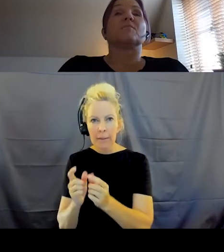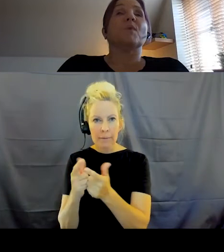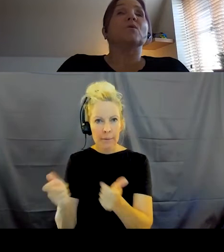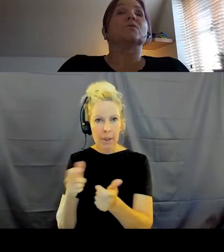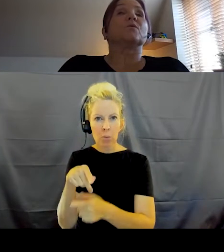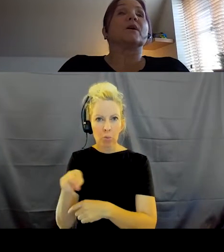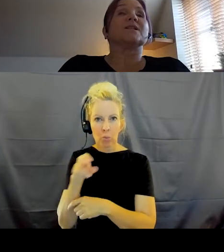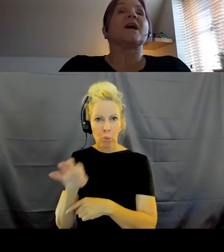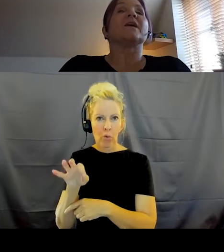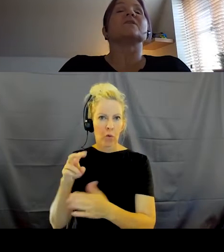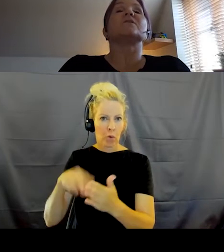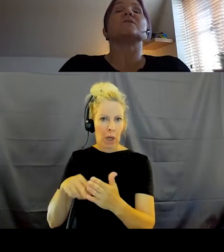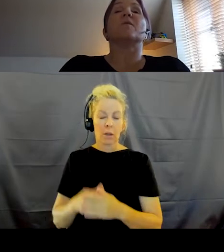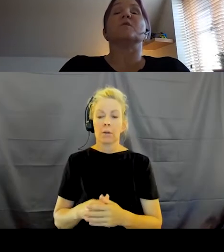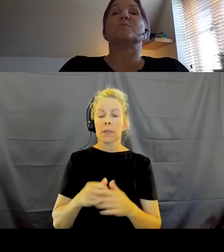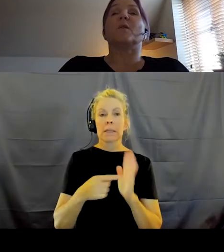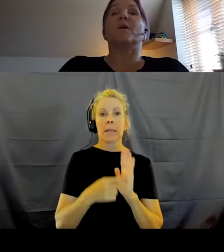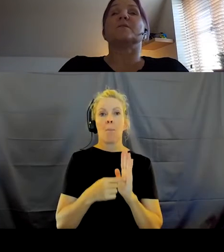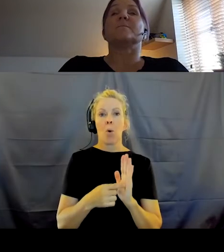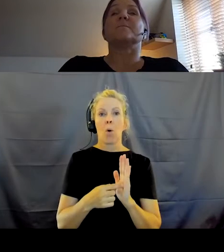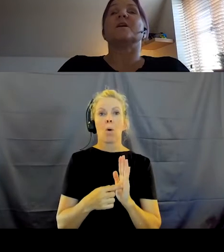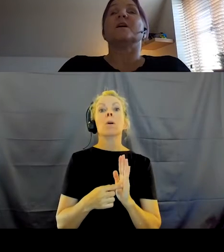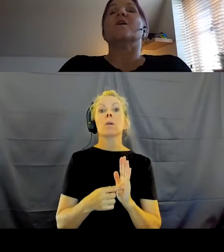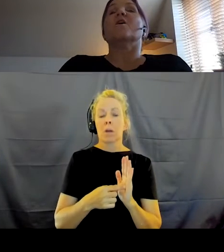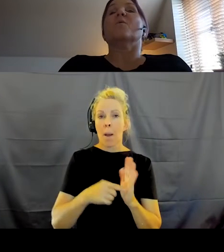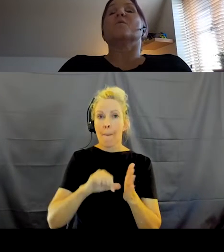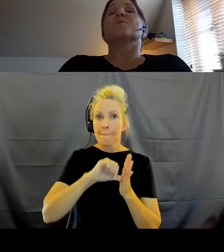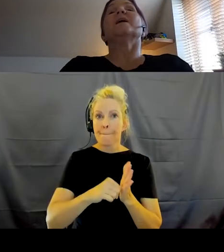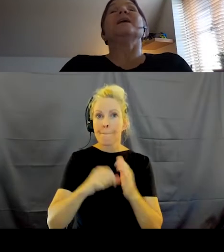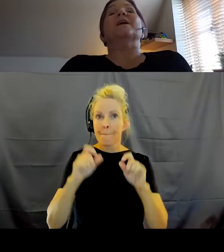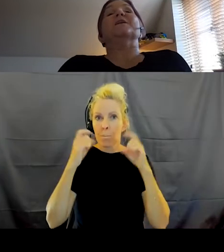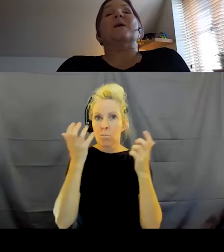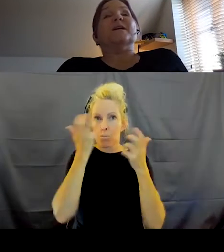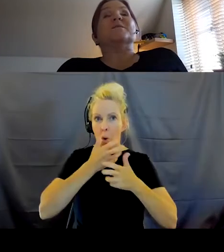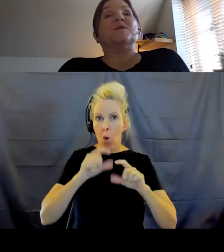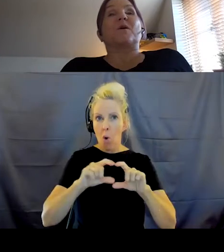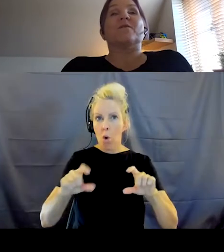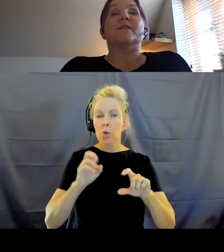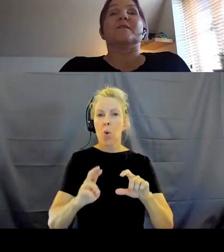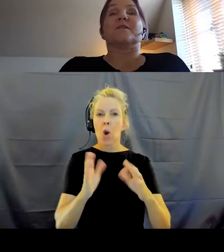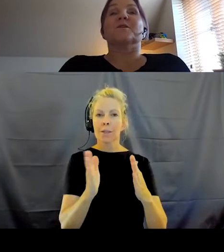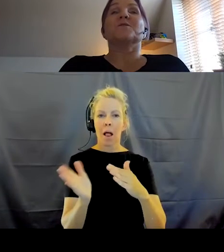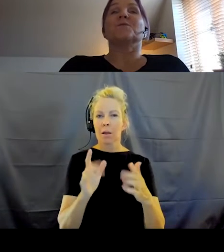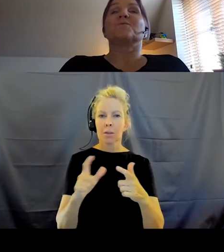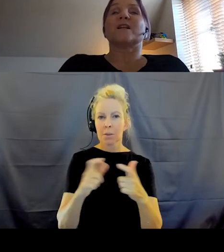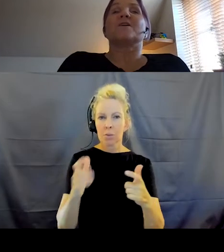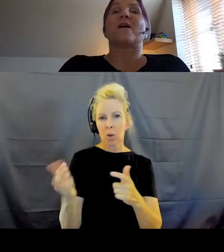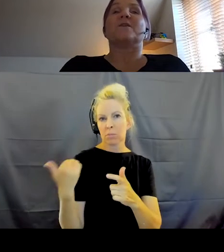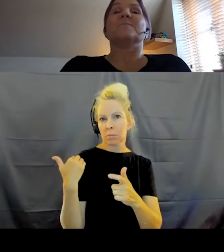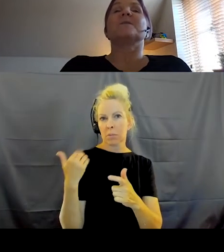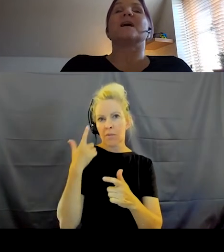in bold or italics to spot those. One of the other speech profiles is called rent a crowd,